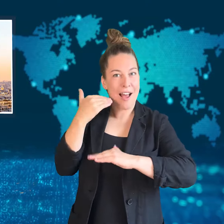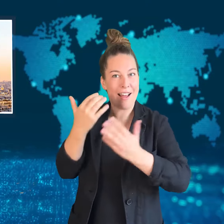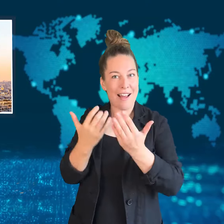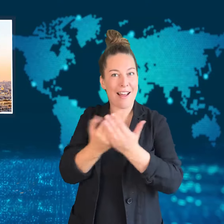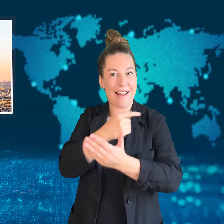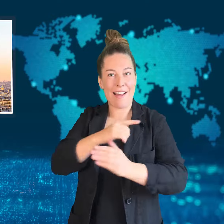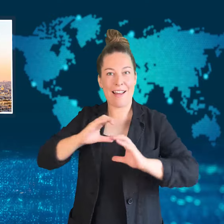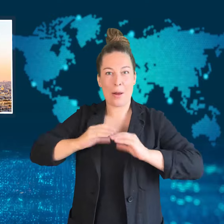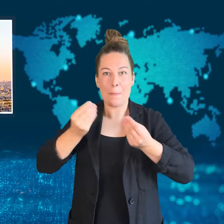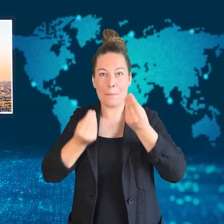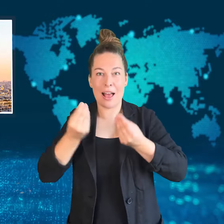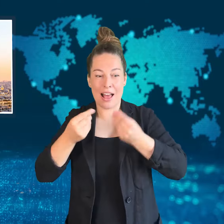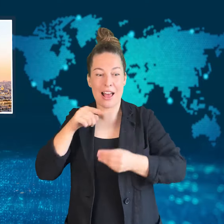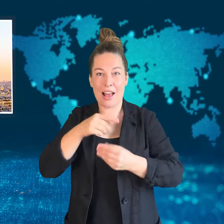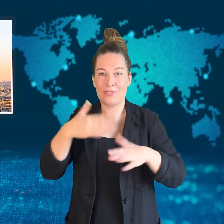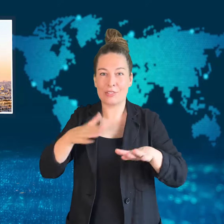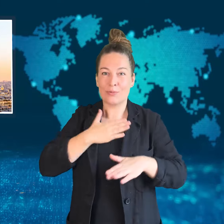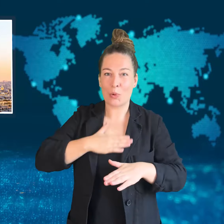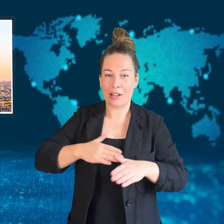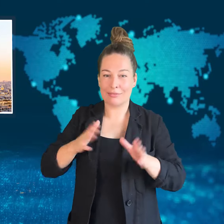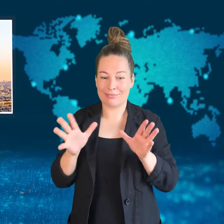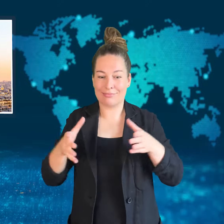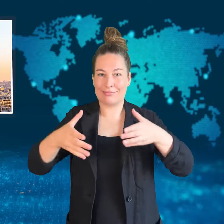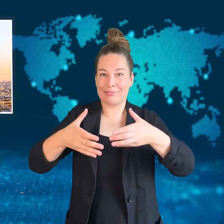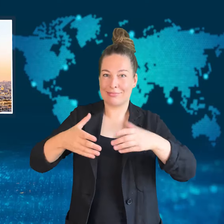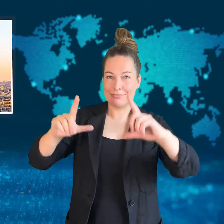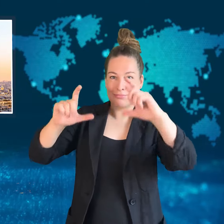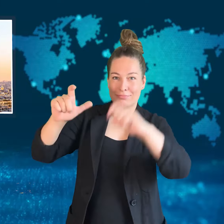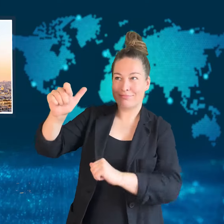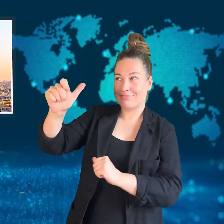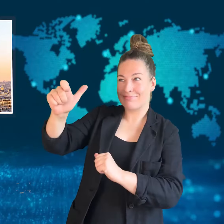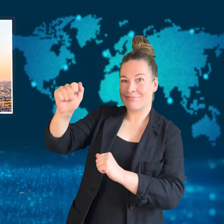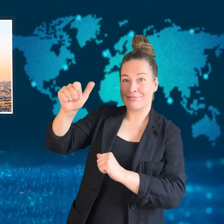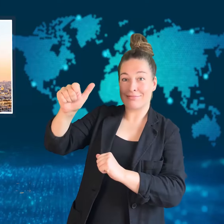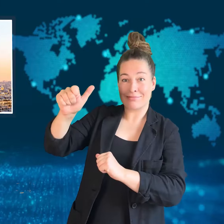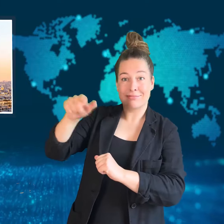The players from the two countries - North and South Korea -